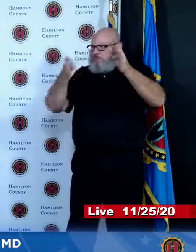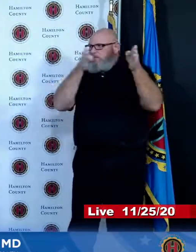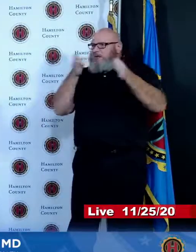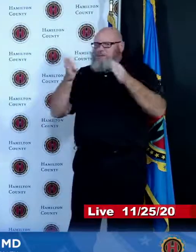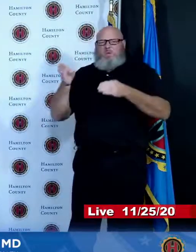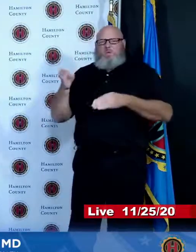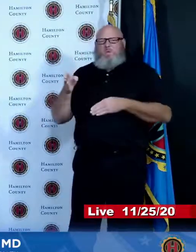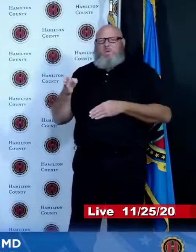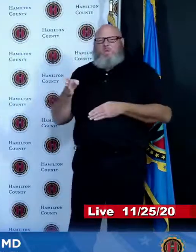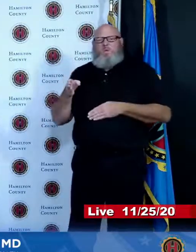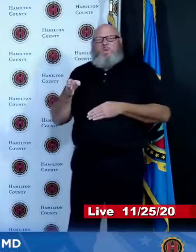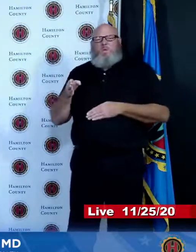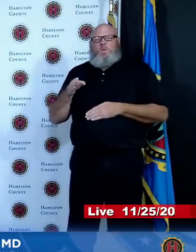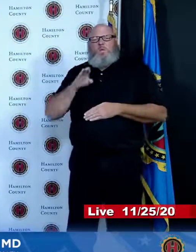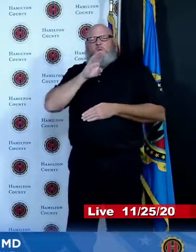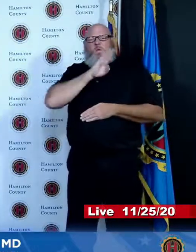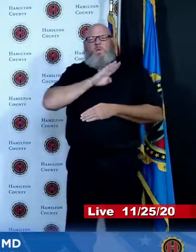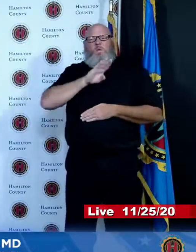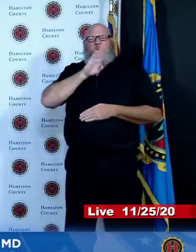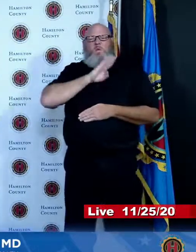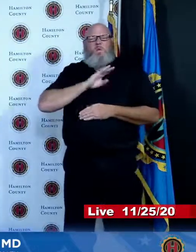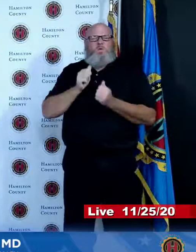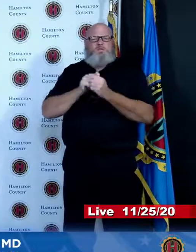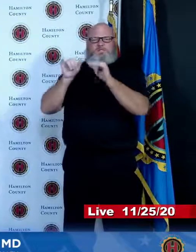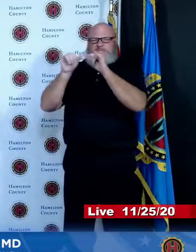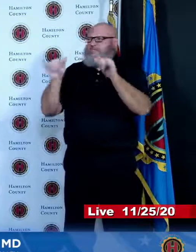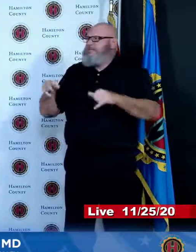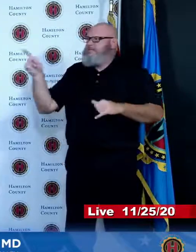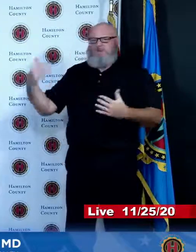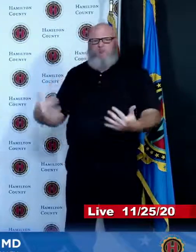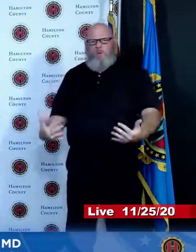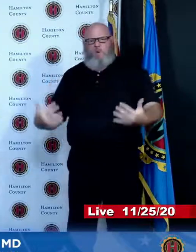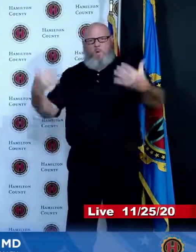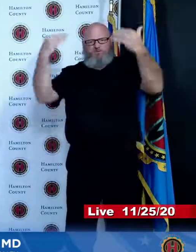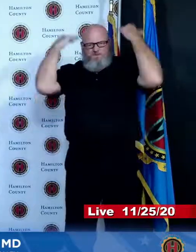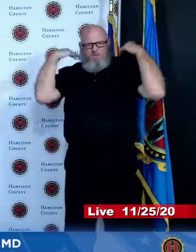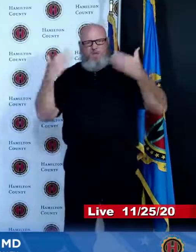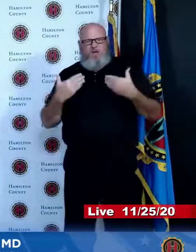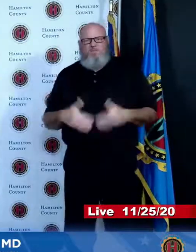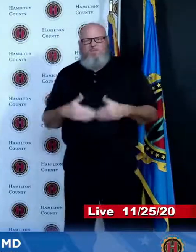with the system I think is often par for the course feeling stressed as a routine part of